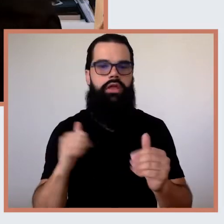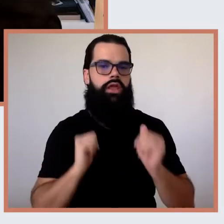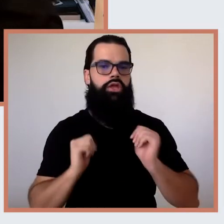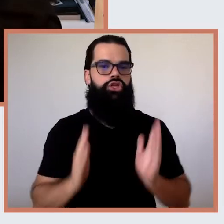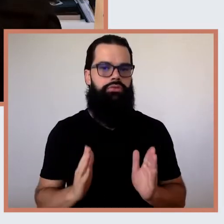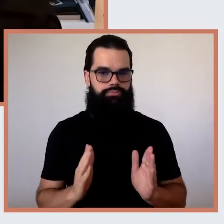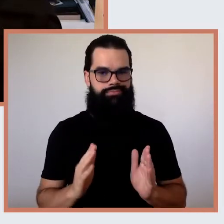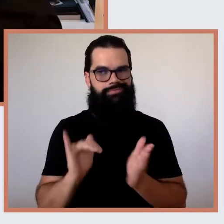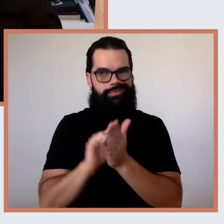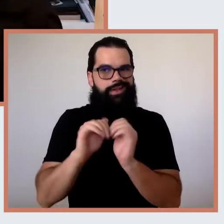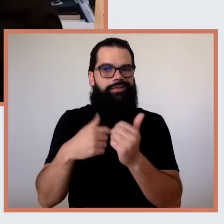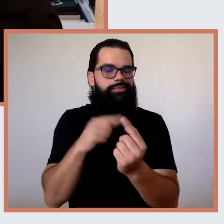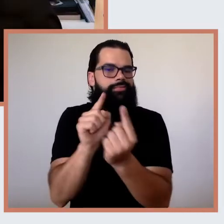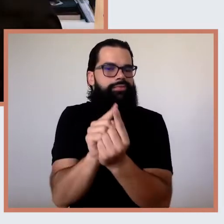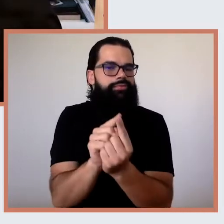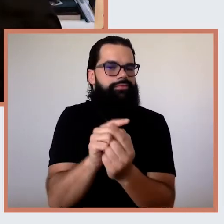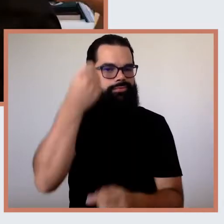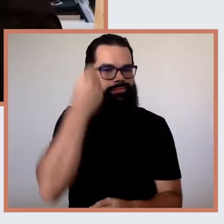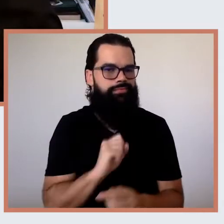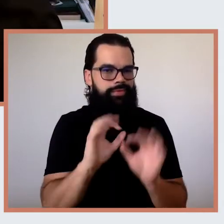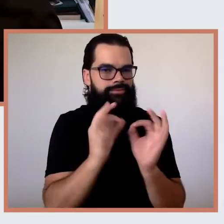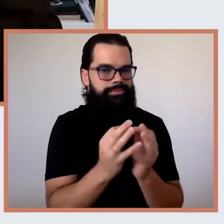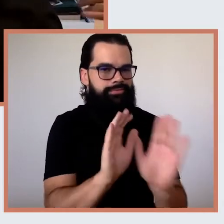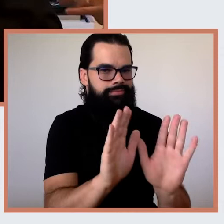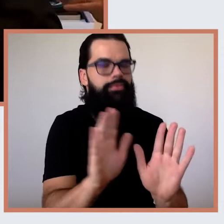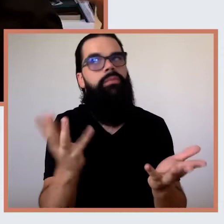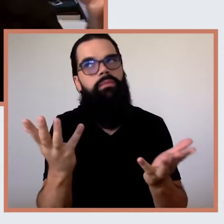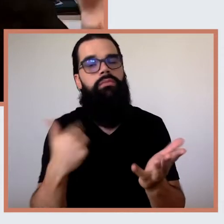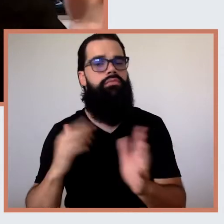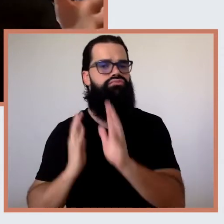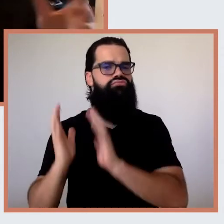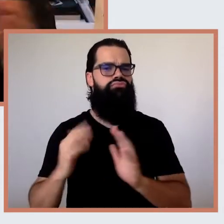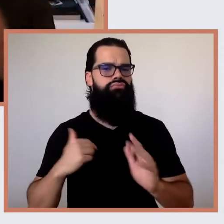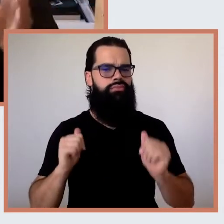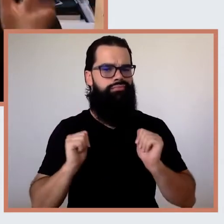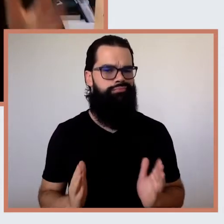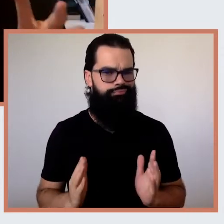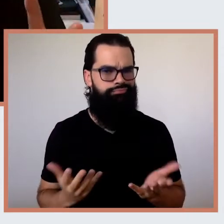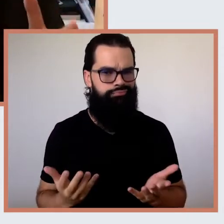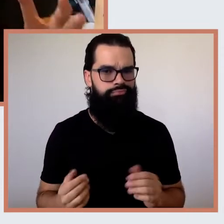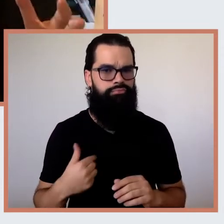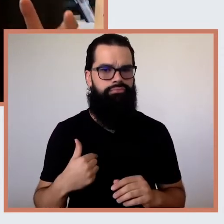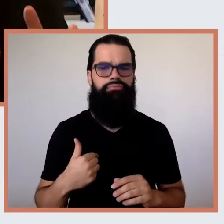That's how I've met your family. Being I'm a former actor, I could give you the,